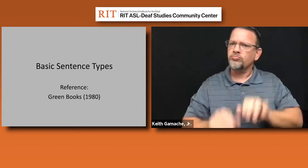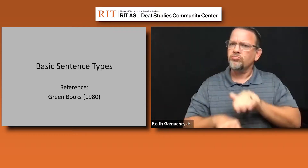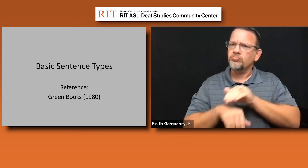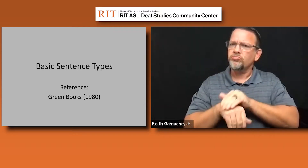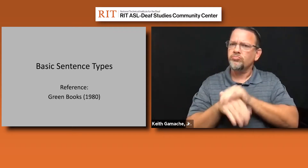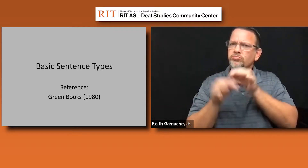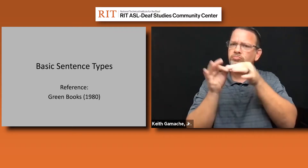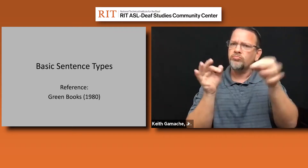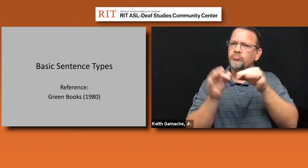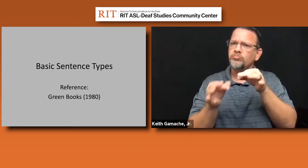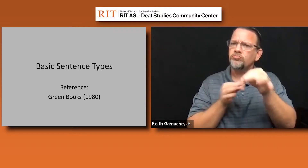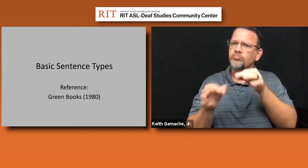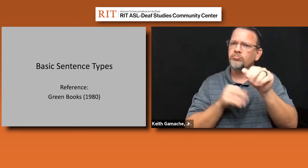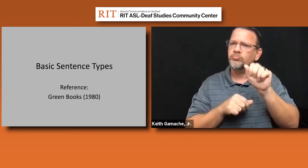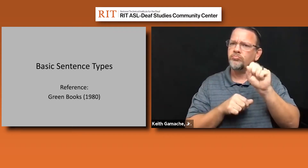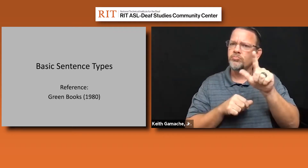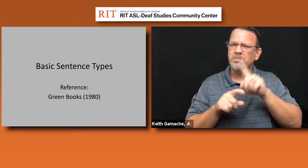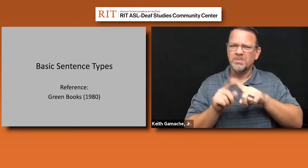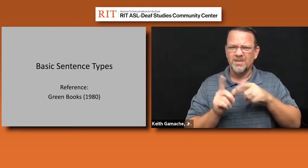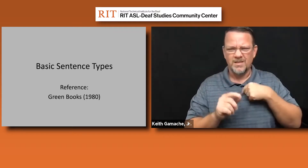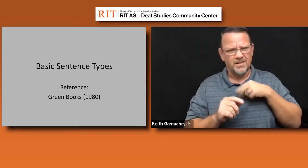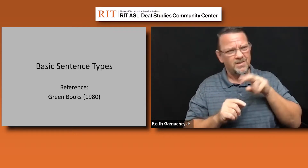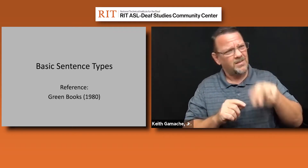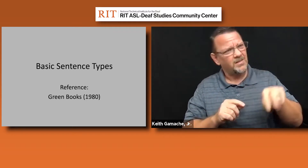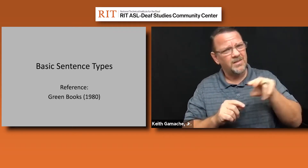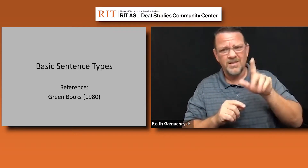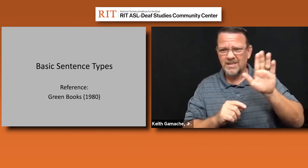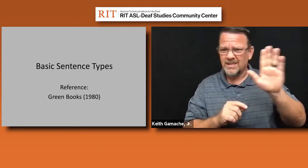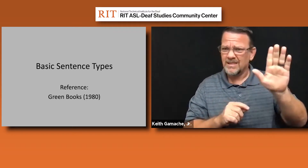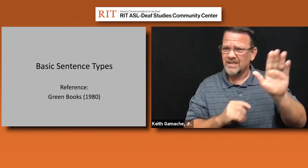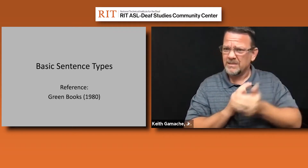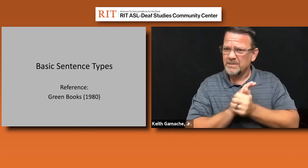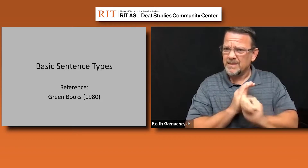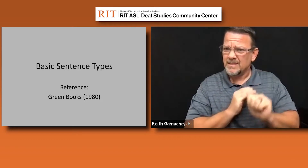because they clearly have literacy skills to be able to convey these thoughts,